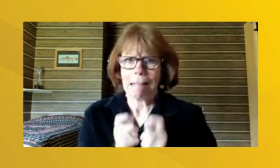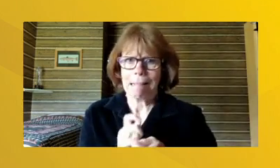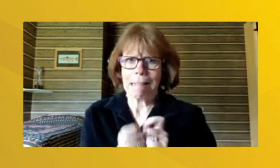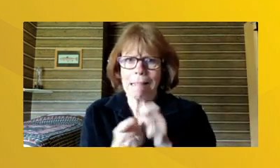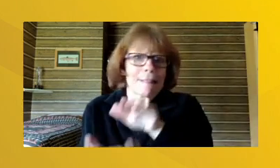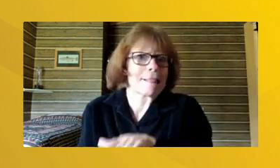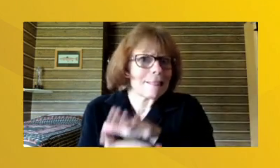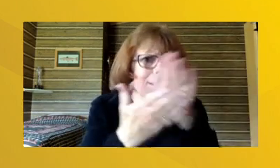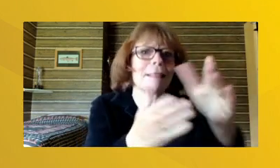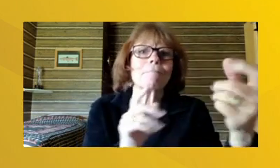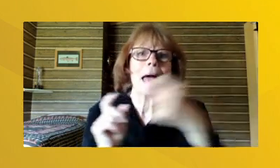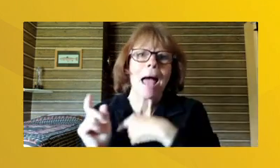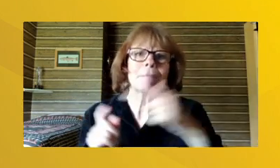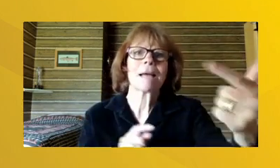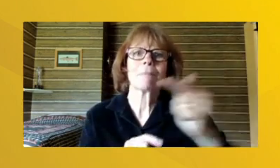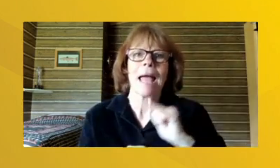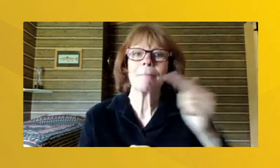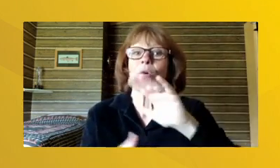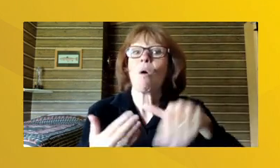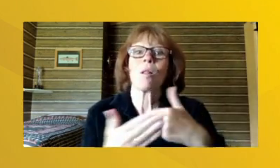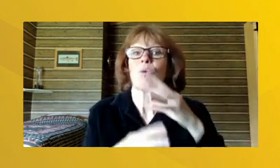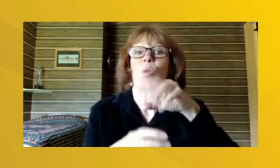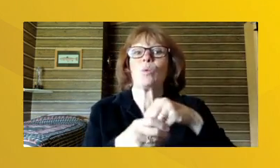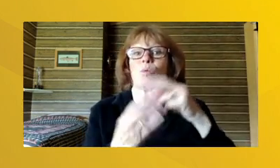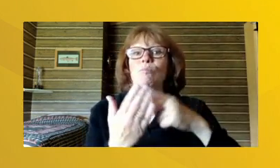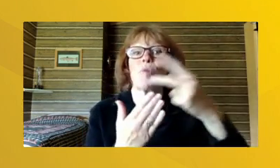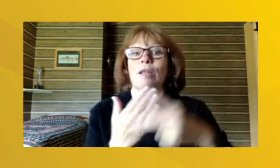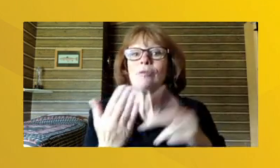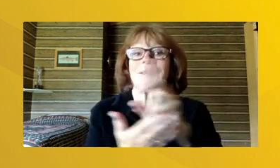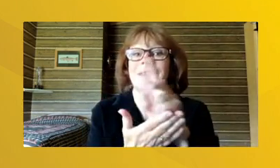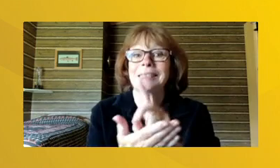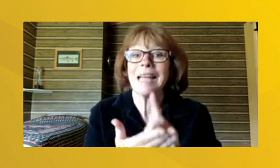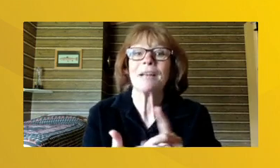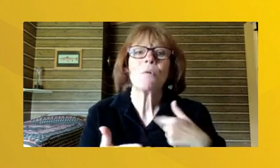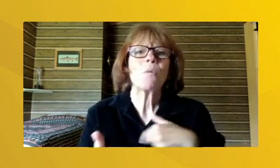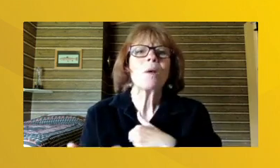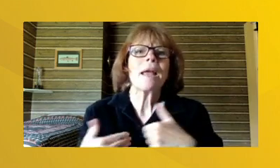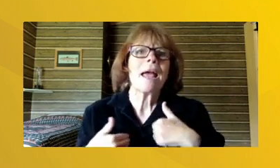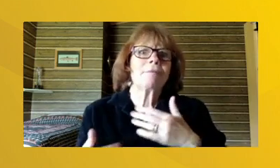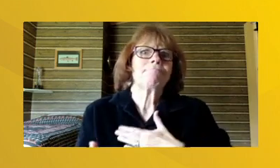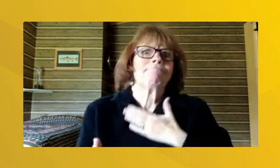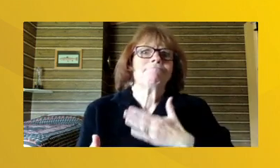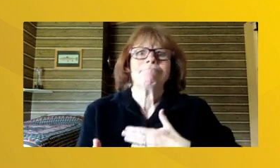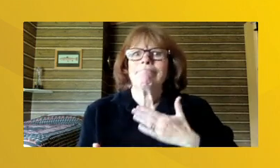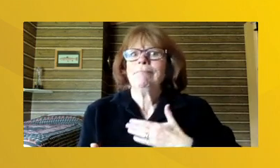So it is defined by joyful play-based resources and experiences that engage and inspire the